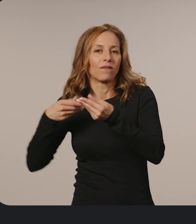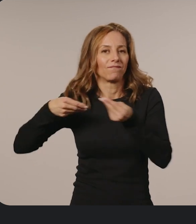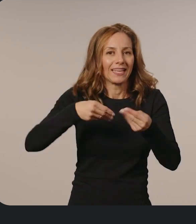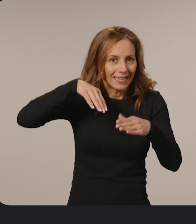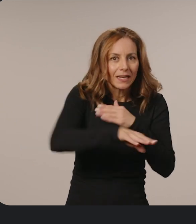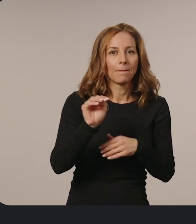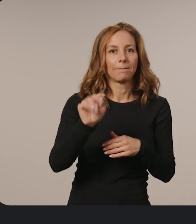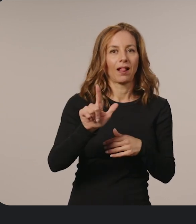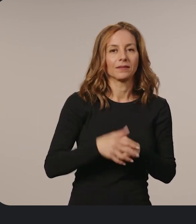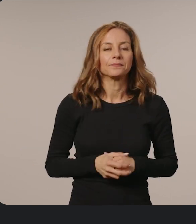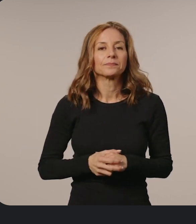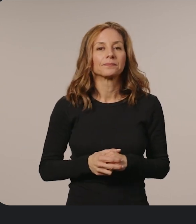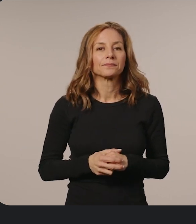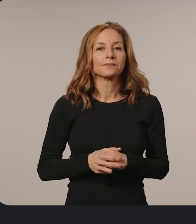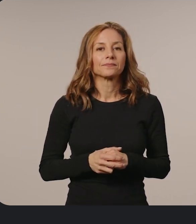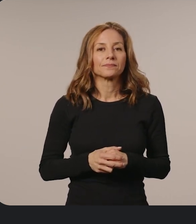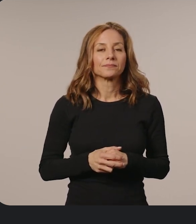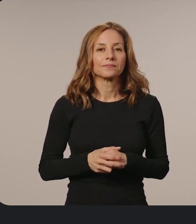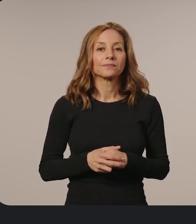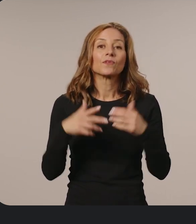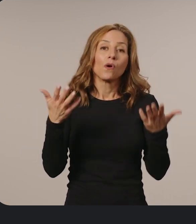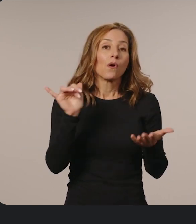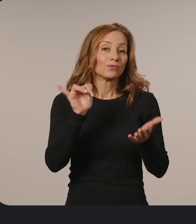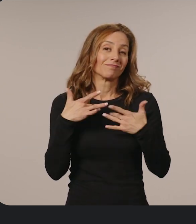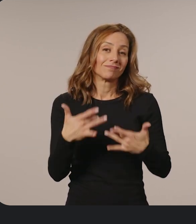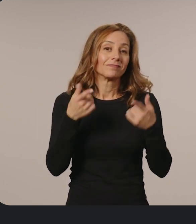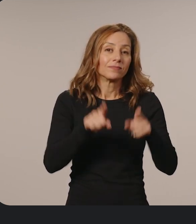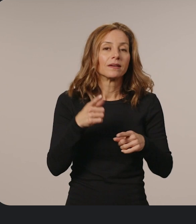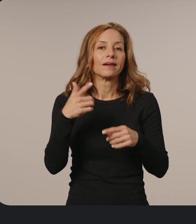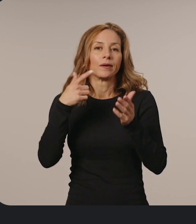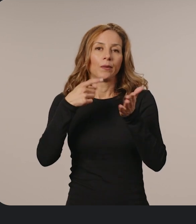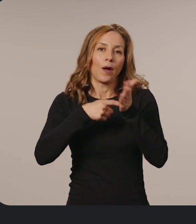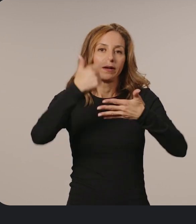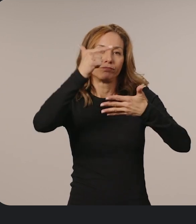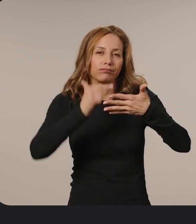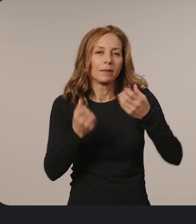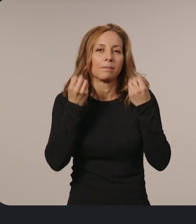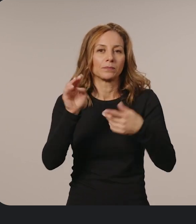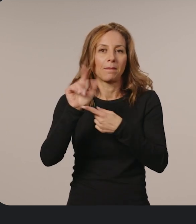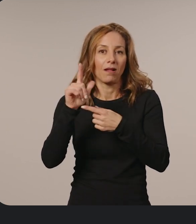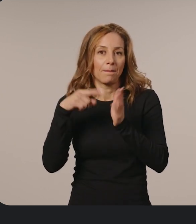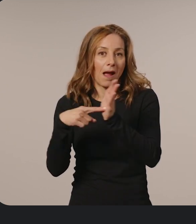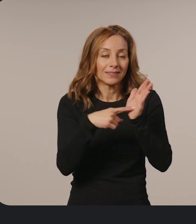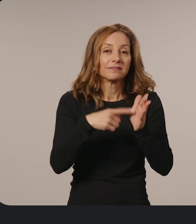before feeding them into the ML model. It's also common to require a cascade of multiple ML models,